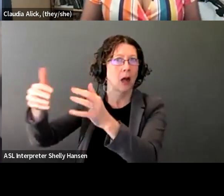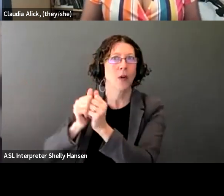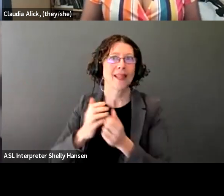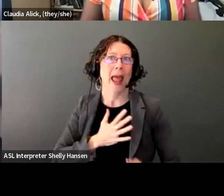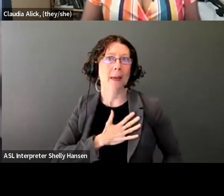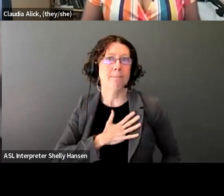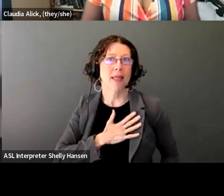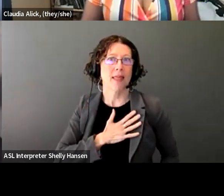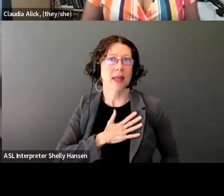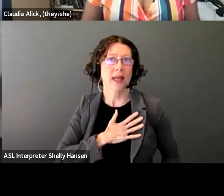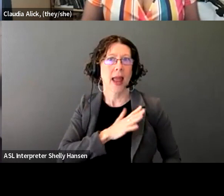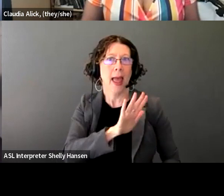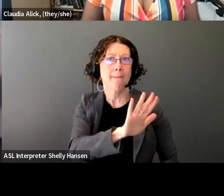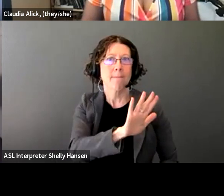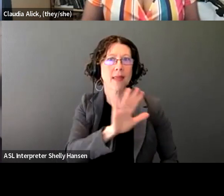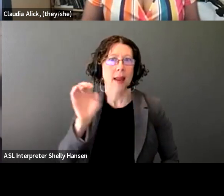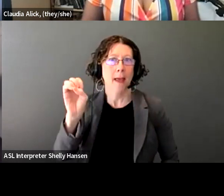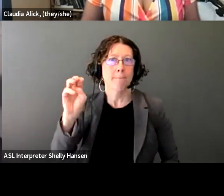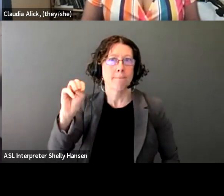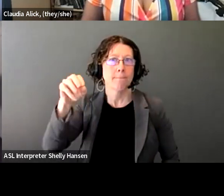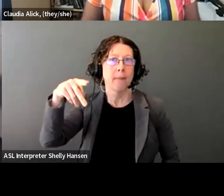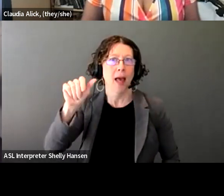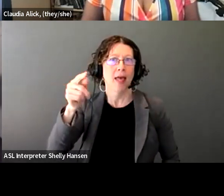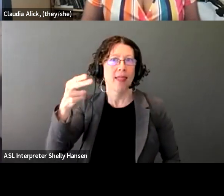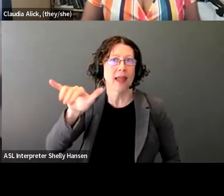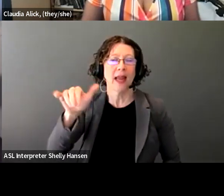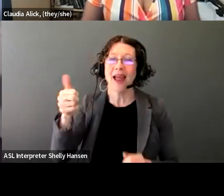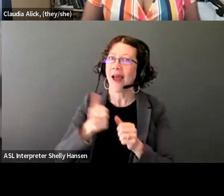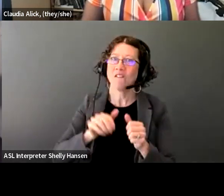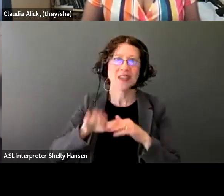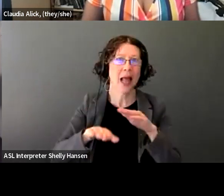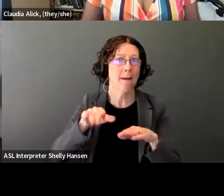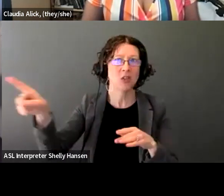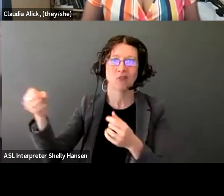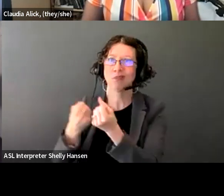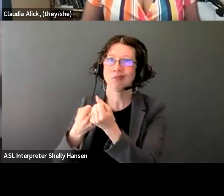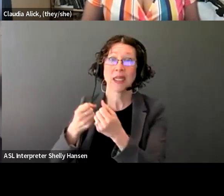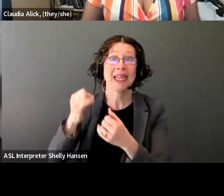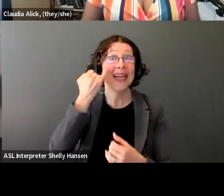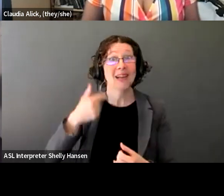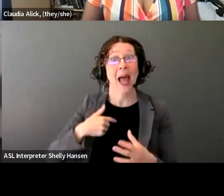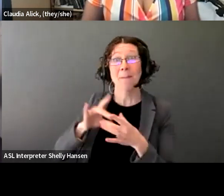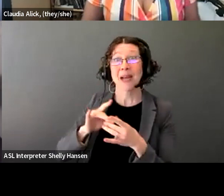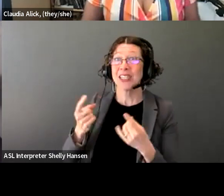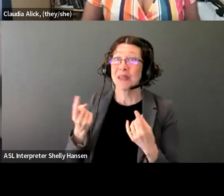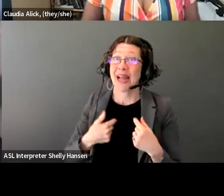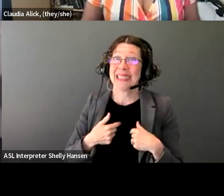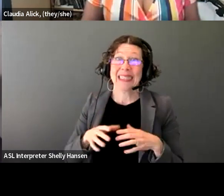If I mention something that I am not able to do, I don't have to do it due to my needs,